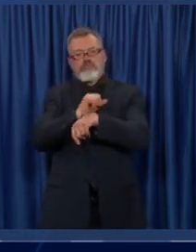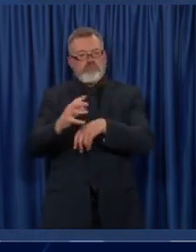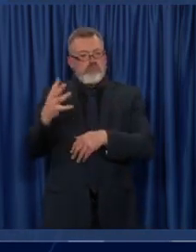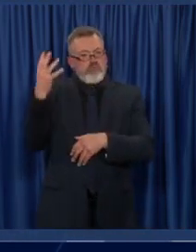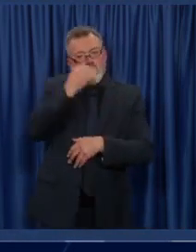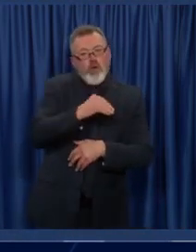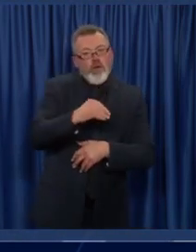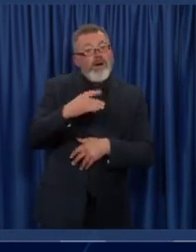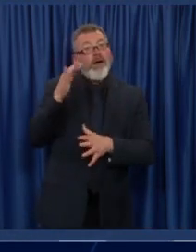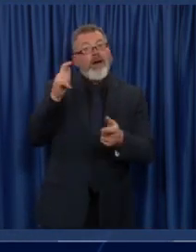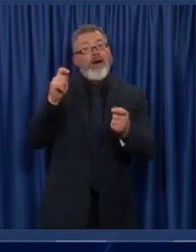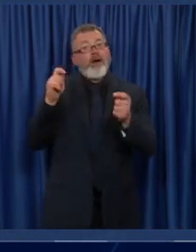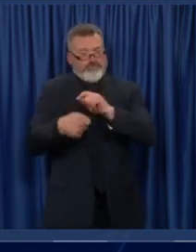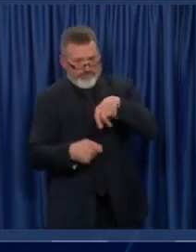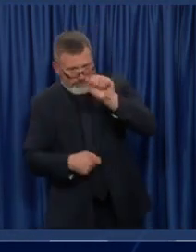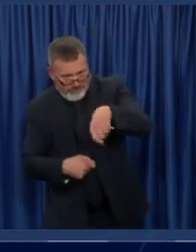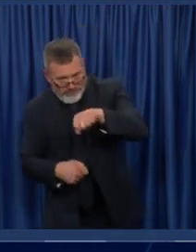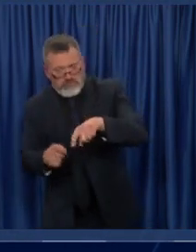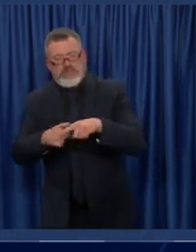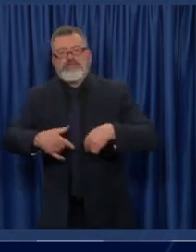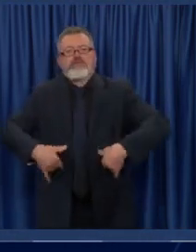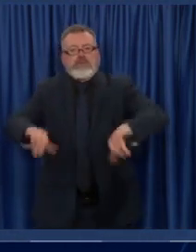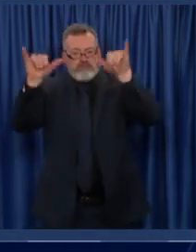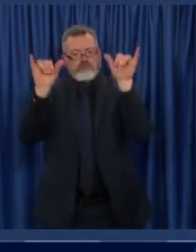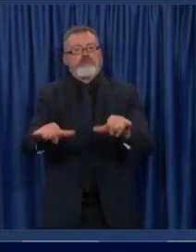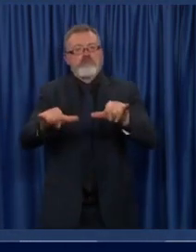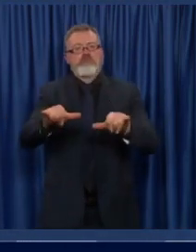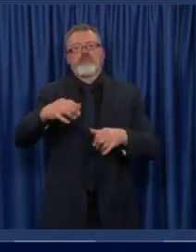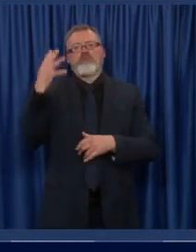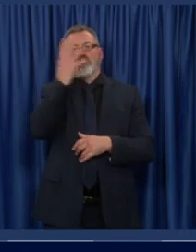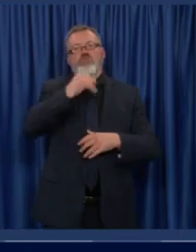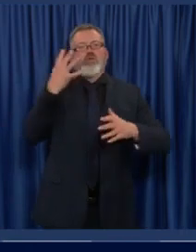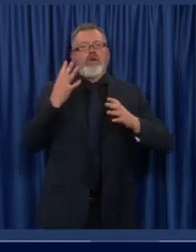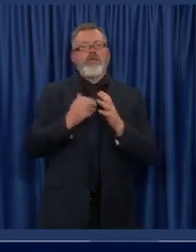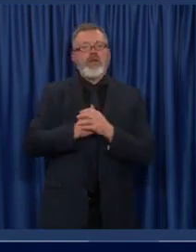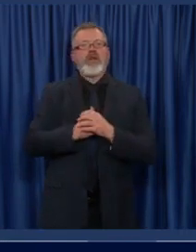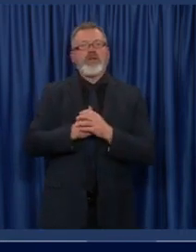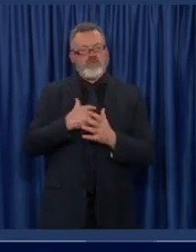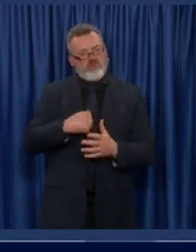WE JUST MIGHT LOOK AND FEEL A LITTLE DIFFERENT AND THAT’S OKAY.